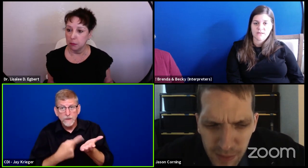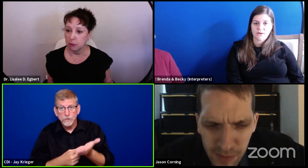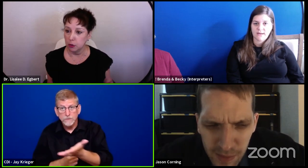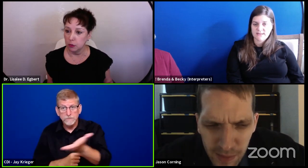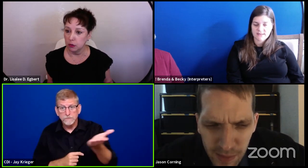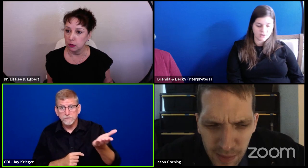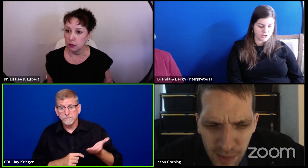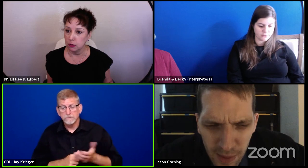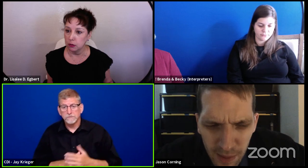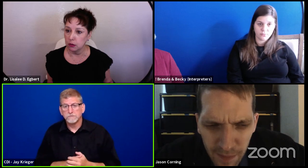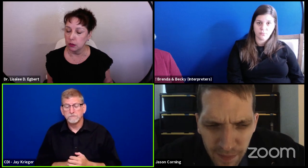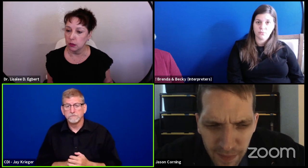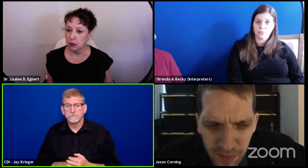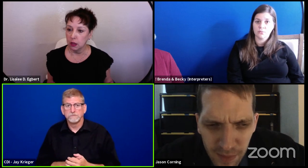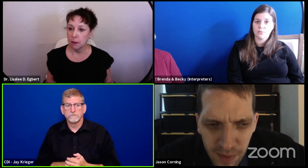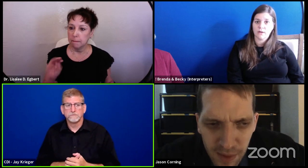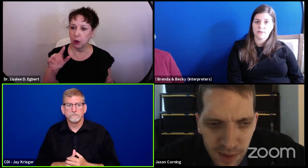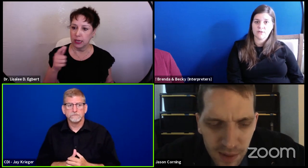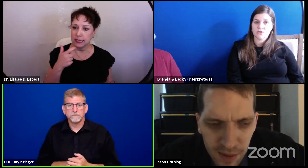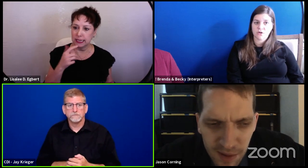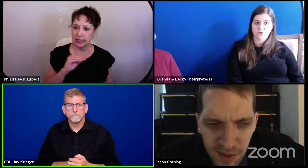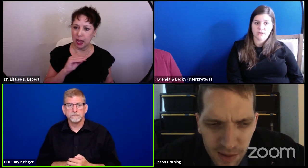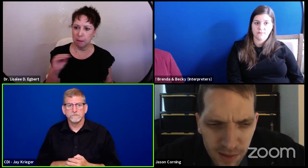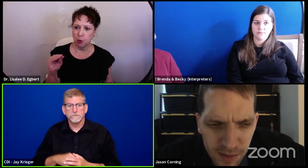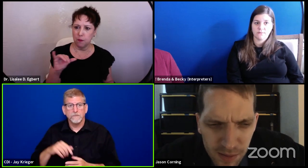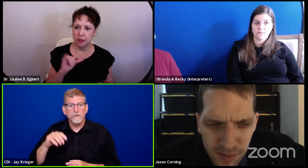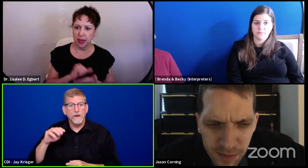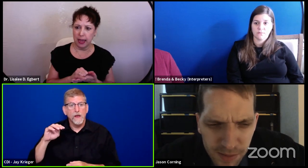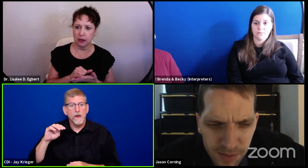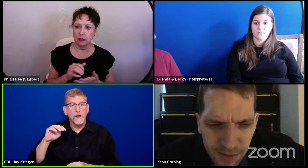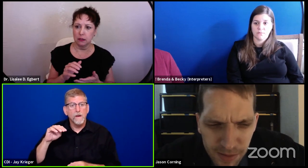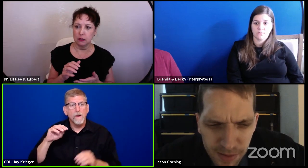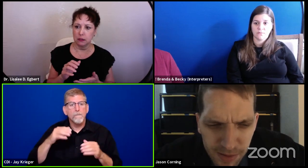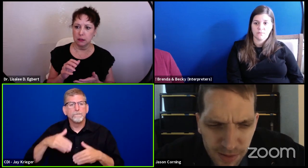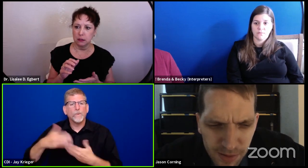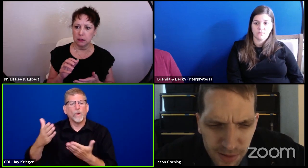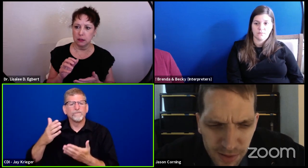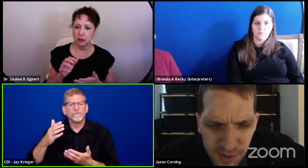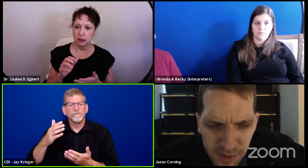Is there any discussion on the restructuring?